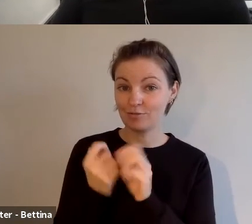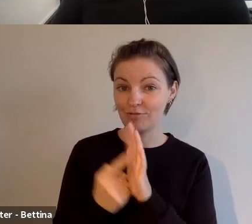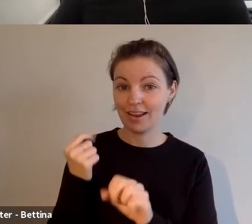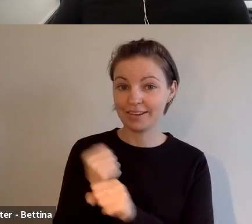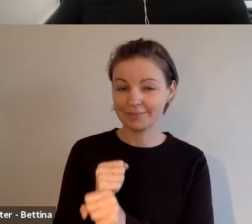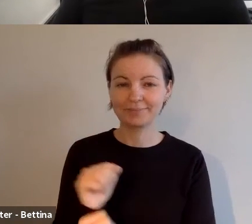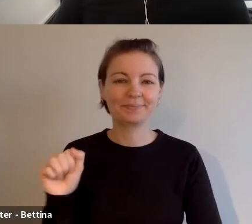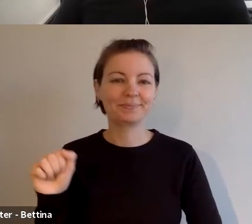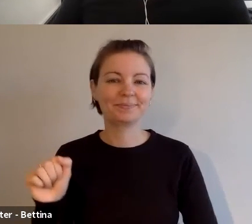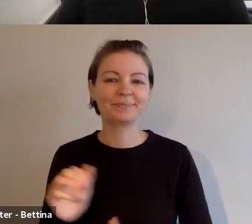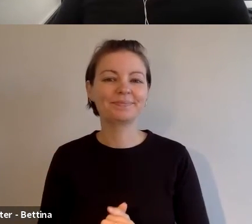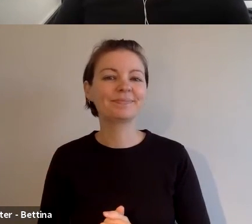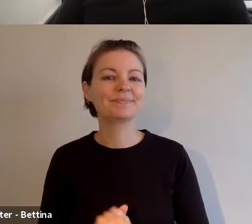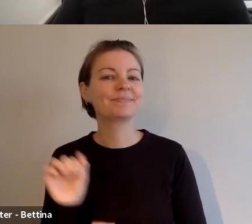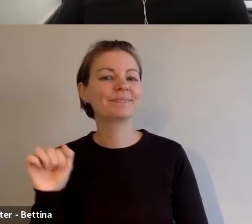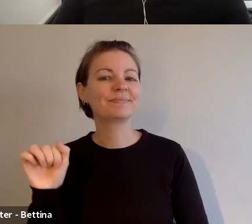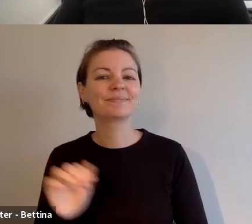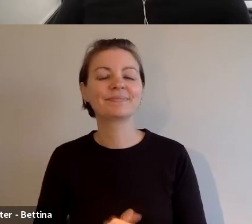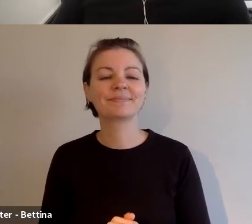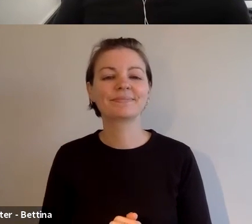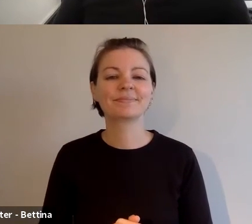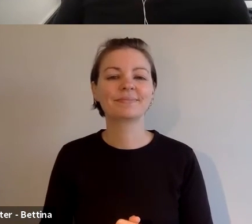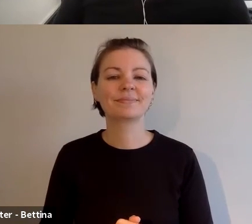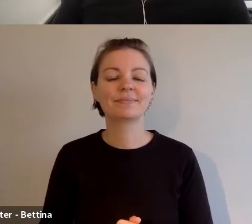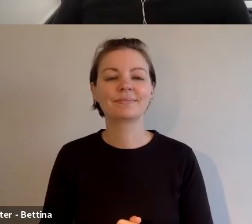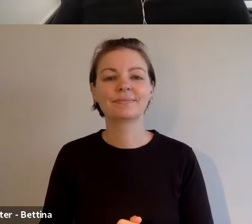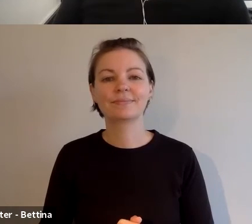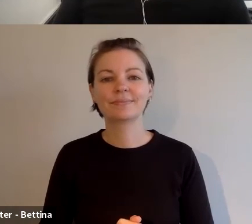I guess you.